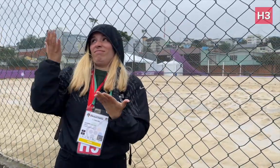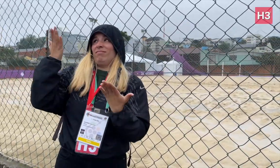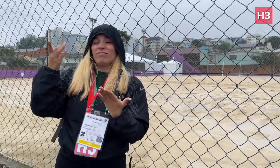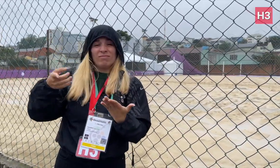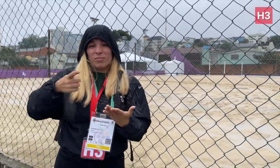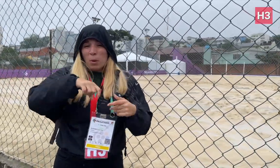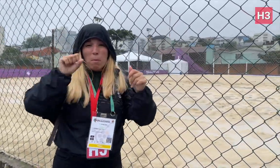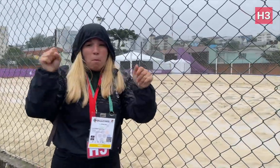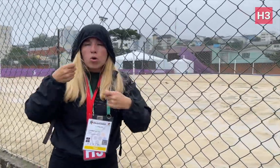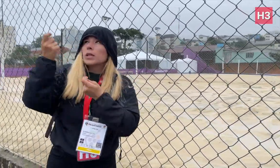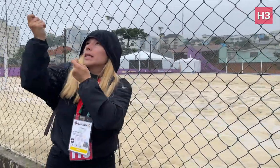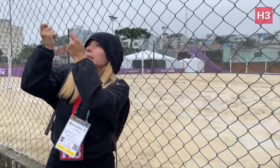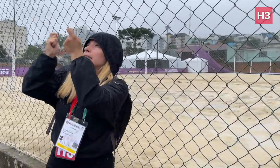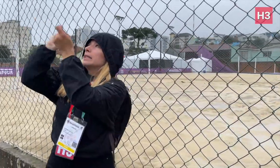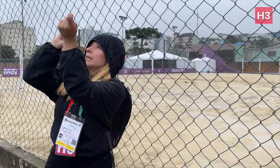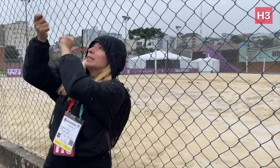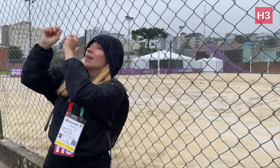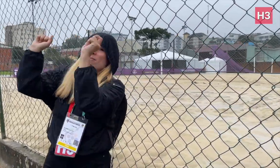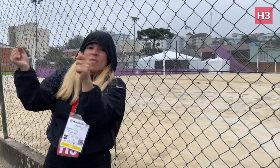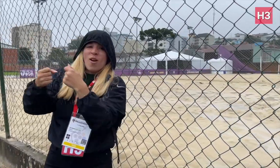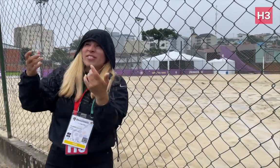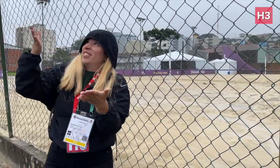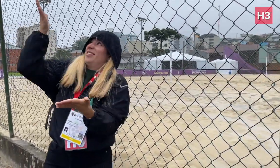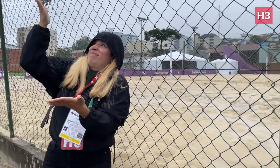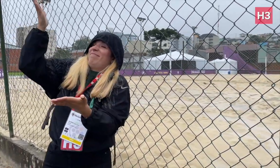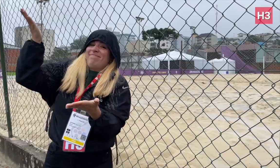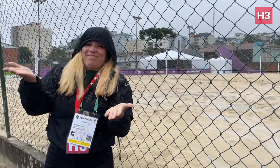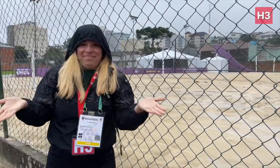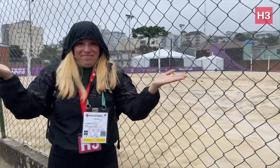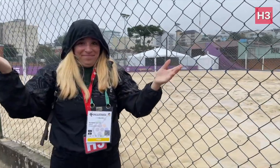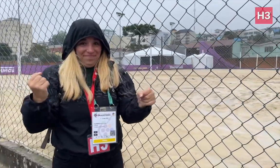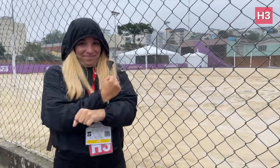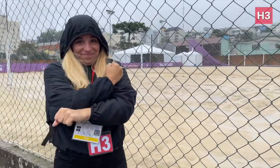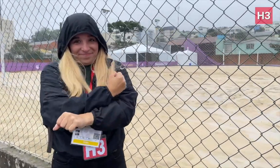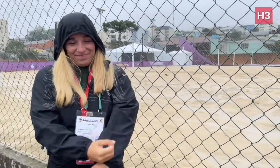We wish, but we can’t control the weather conditions.